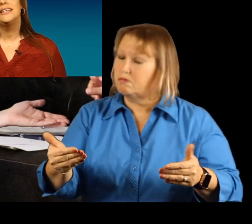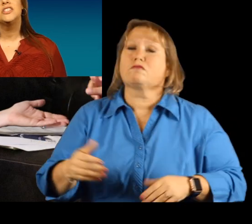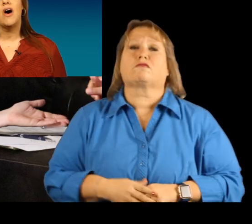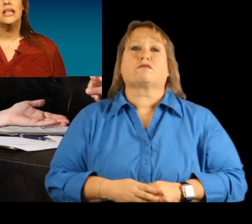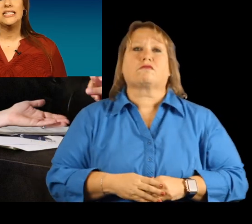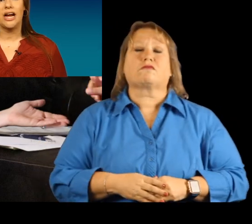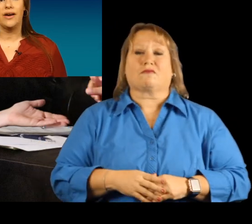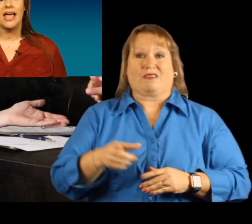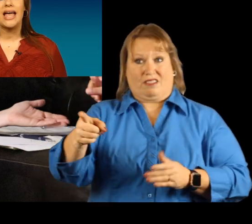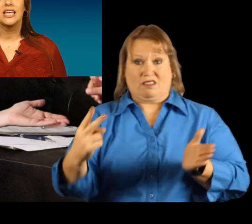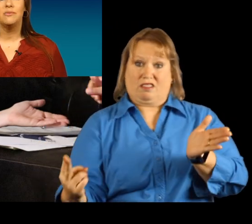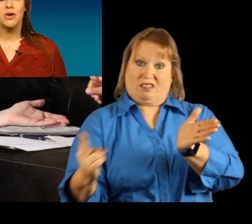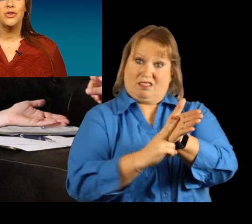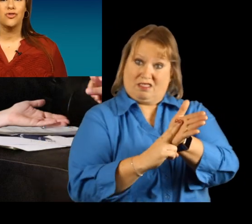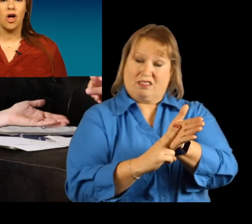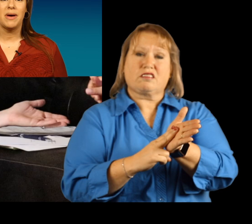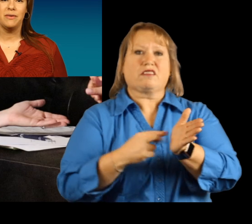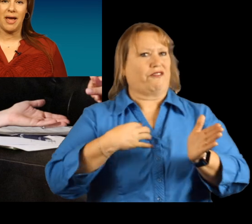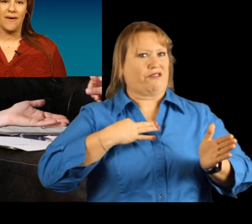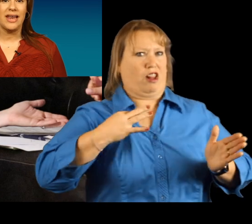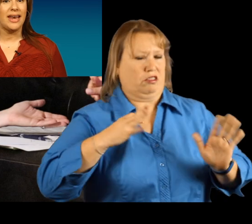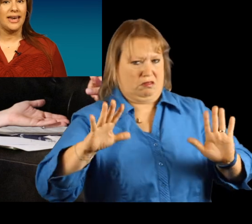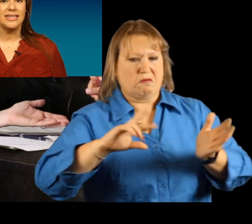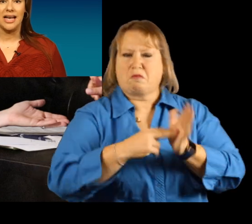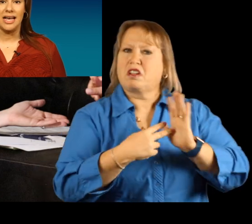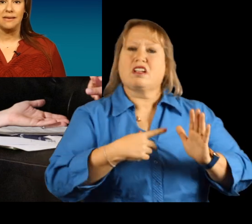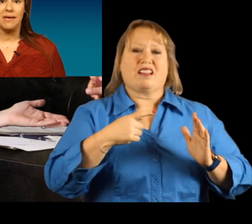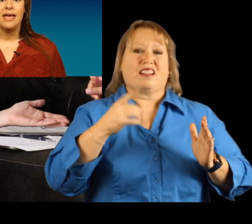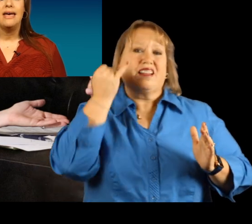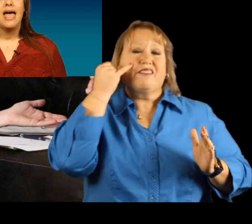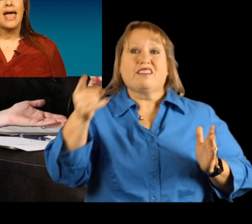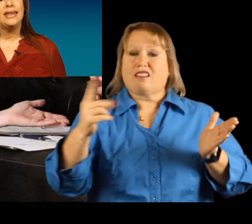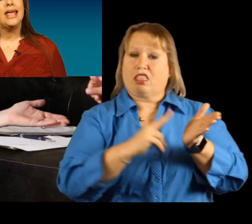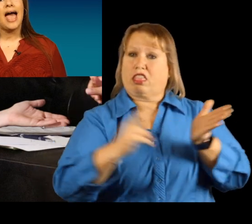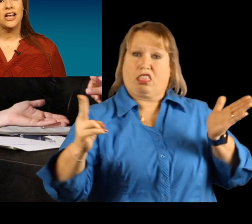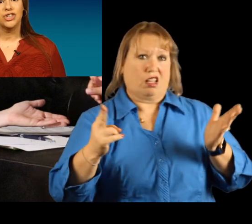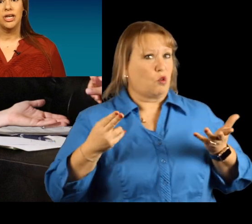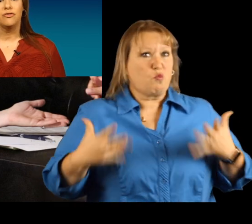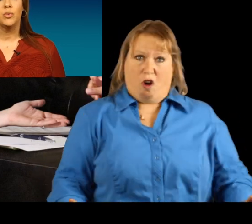is voluntary and can be withdrawn by the parent at any time. Any action for which